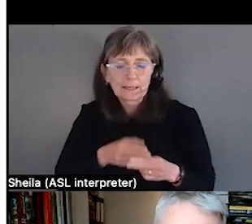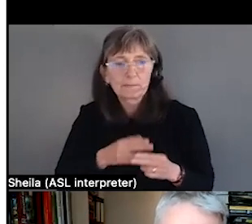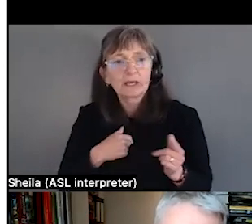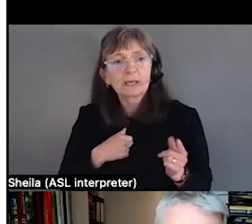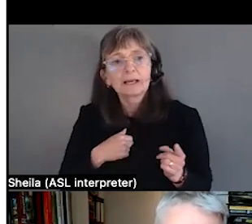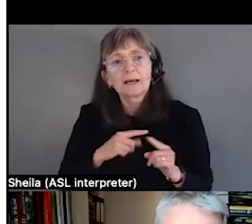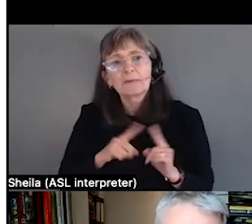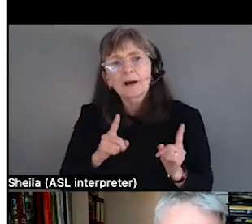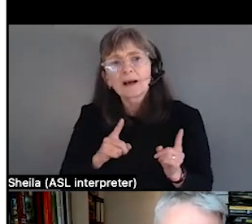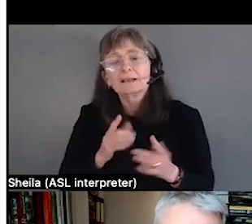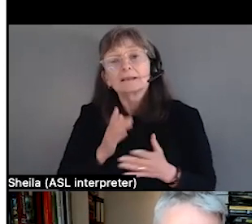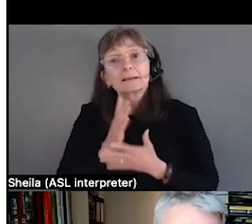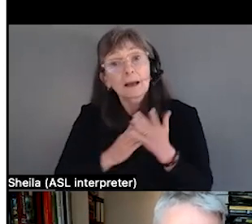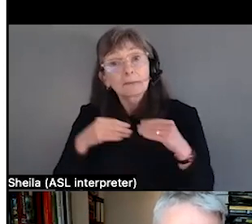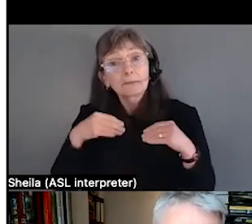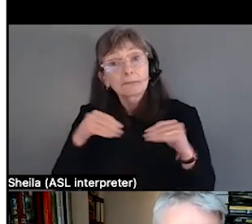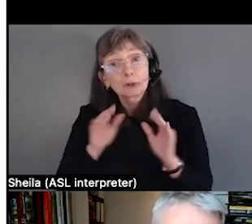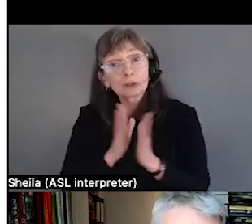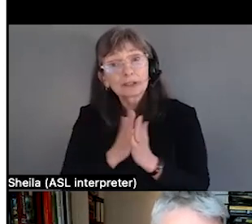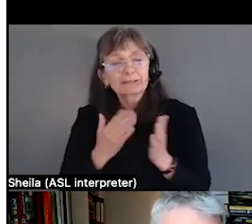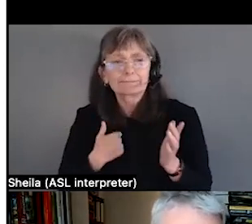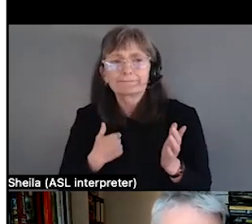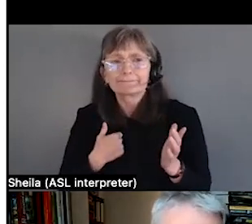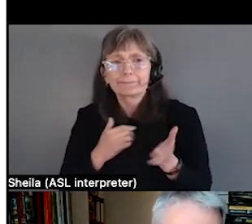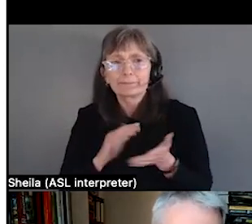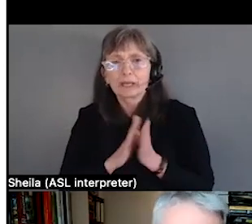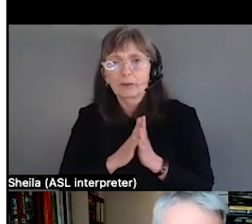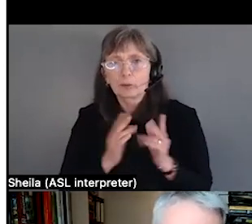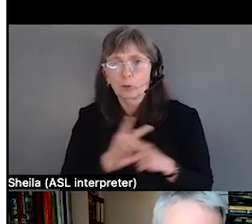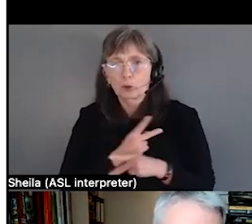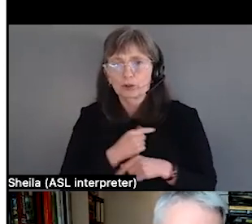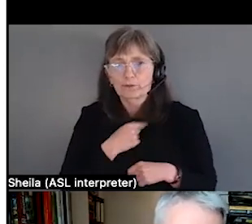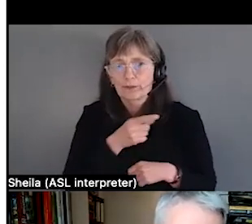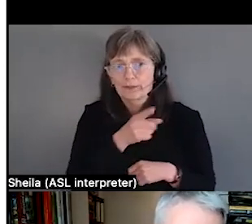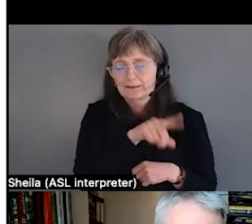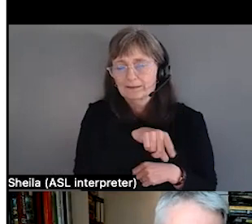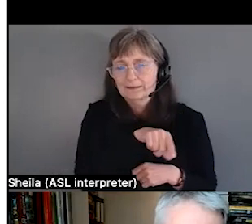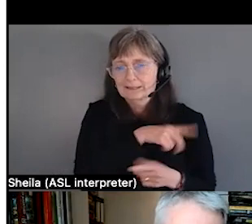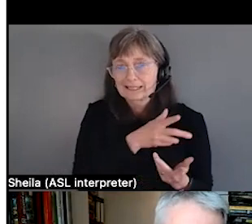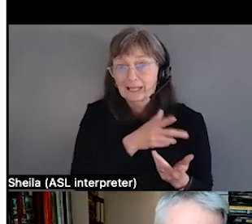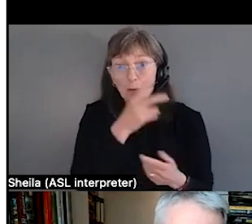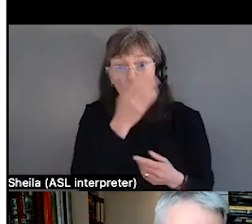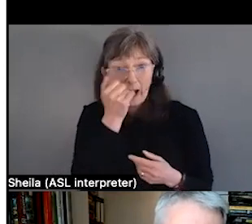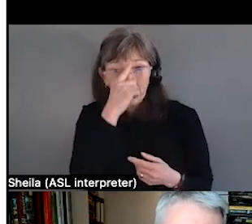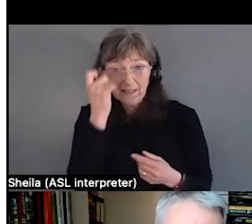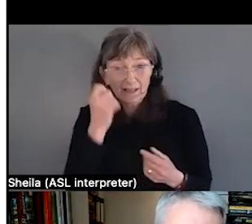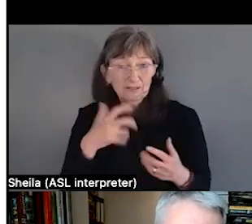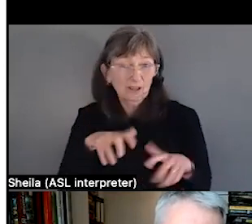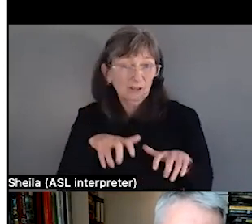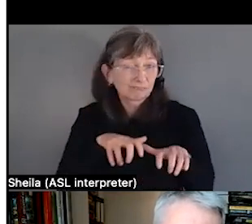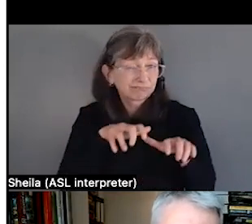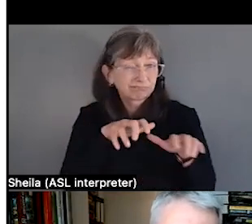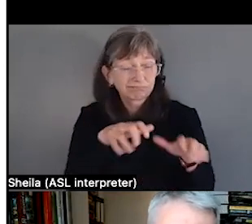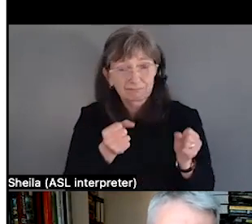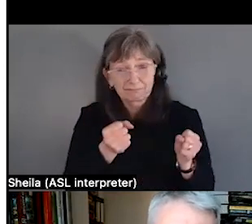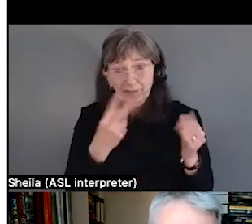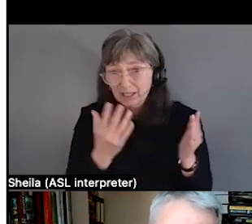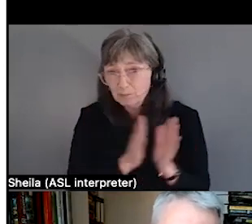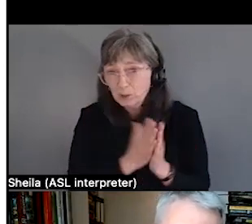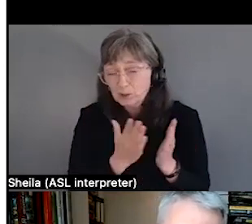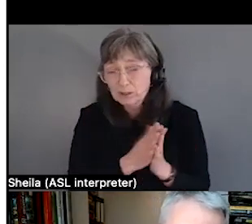because of the sheer volume of product, they've got worse because of the advertising that they're